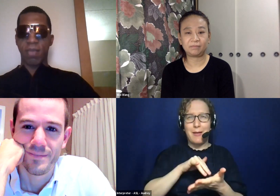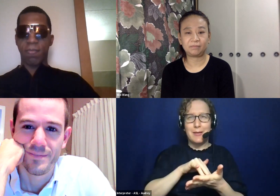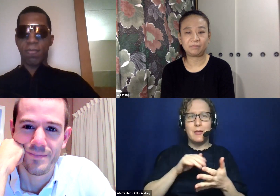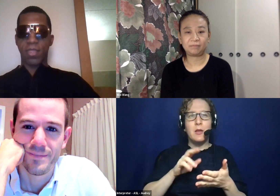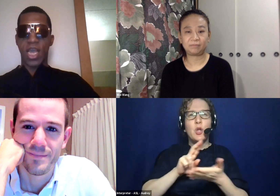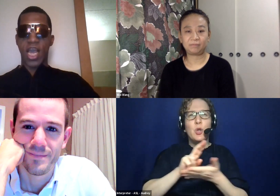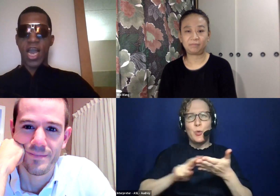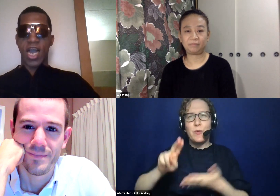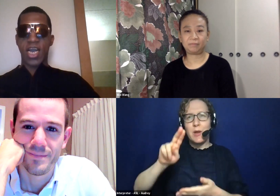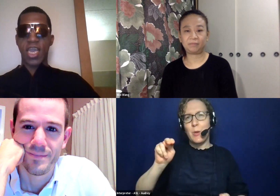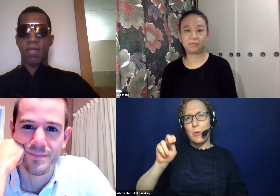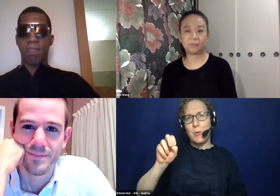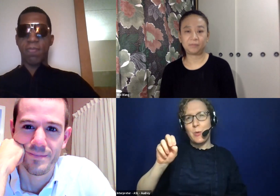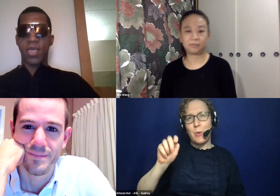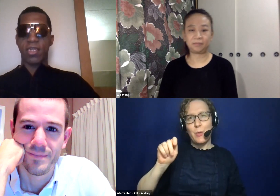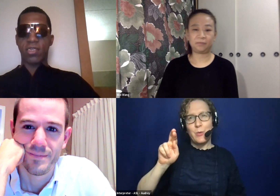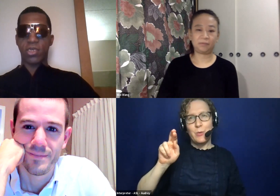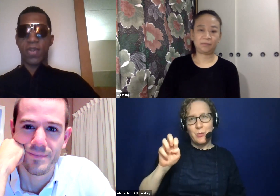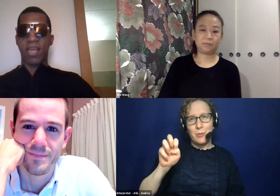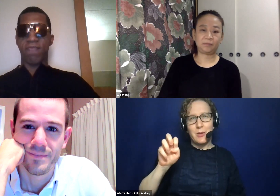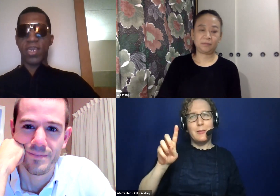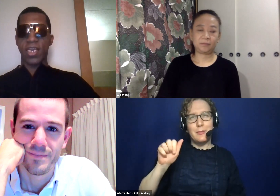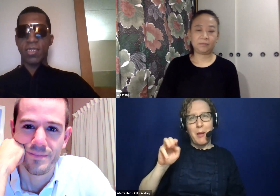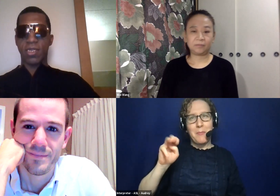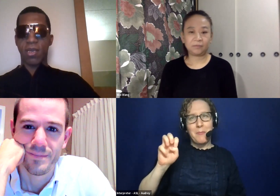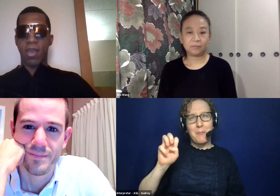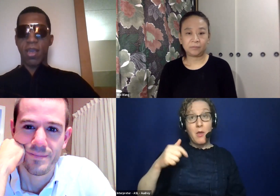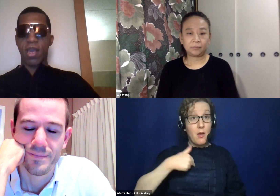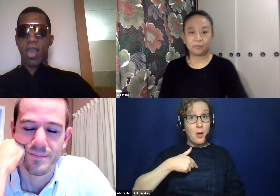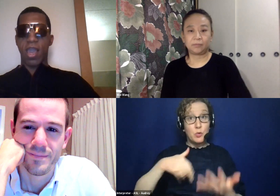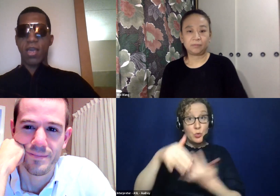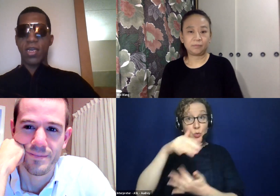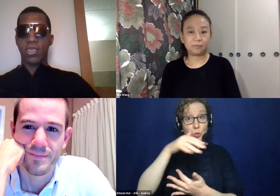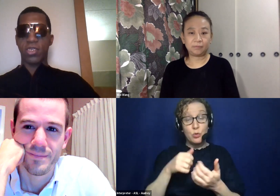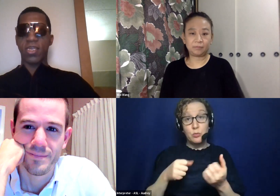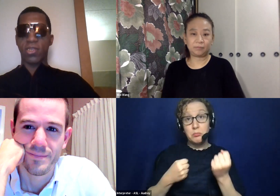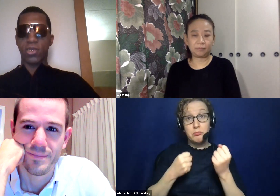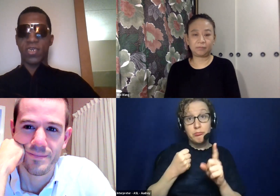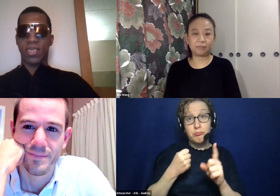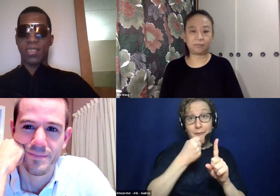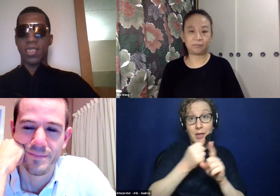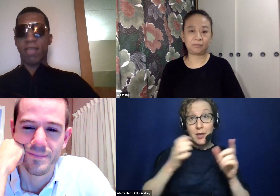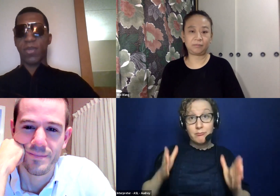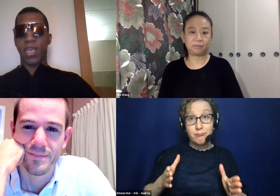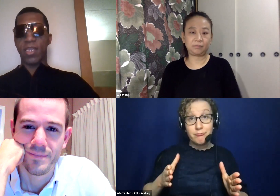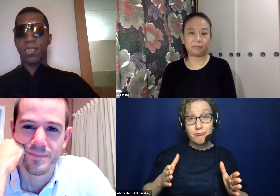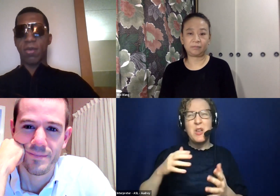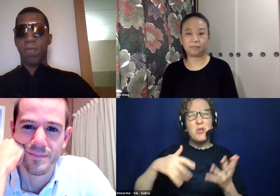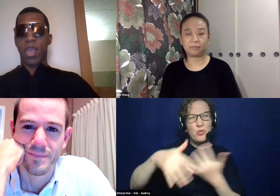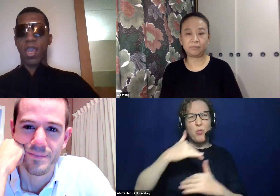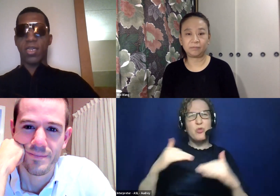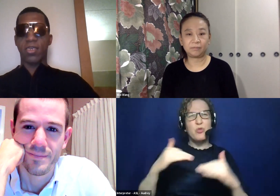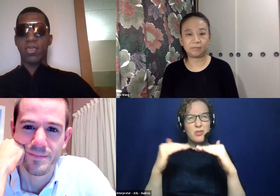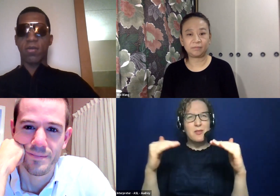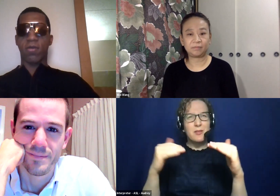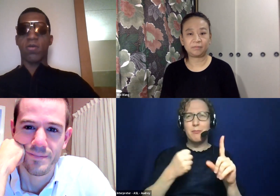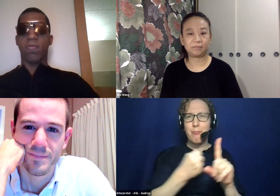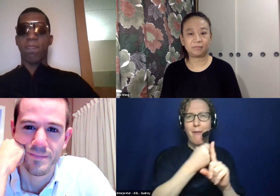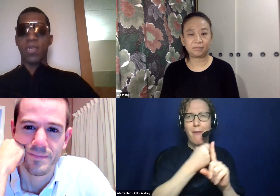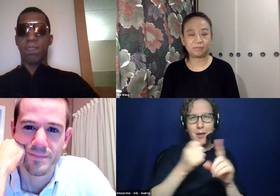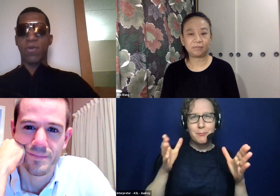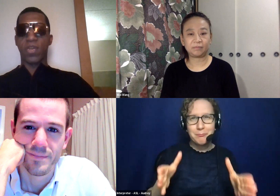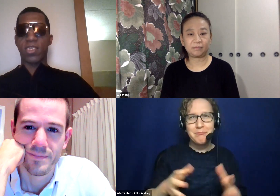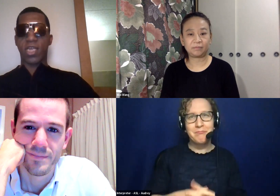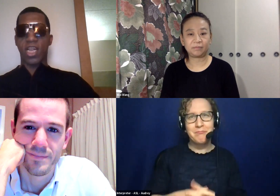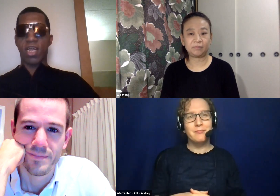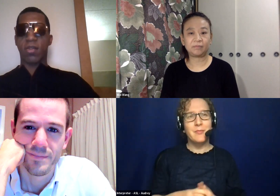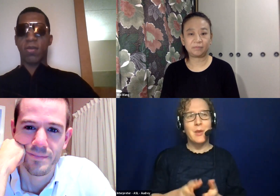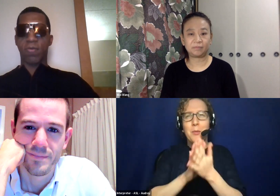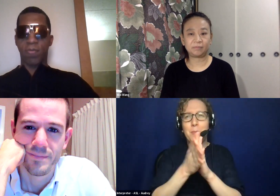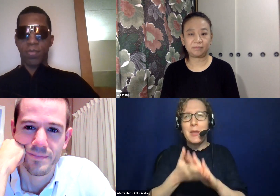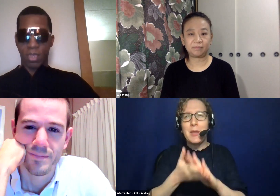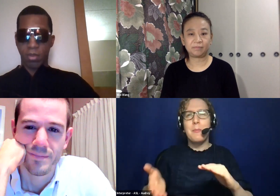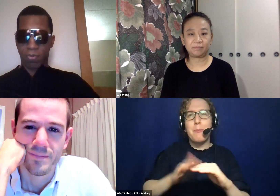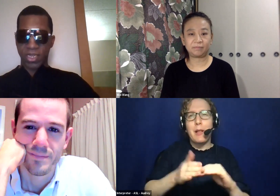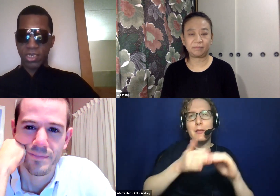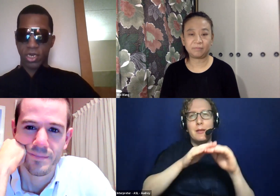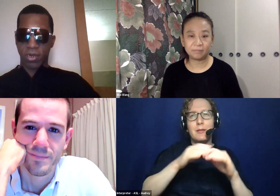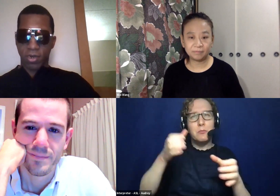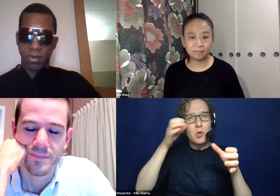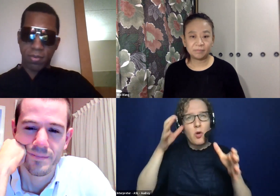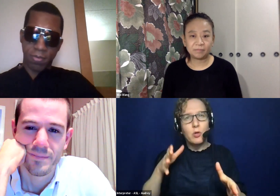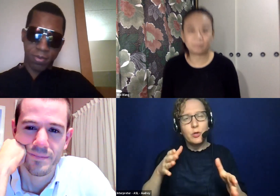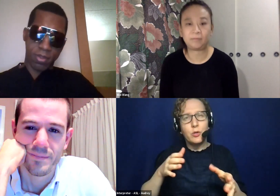Dame. I am a social advocate, a Social Justice advocate, and peace building scholar practitioner.